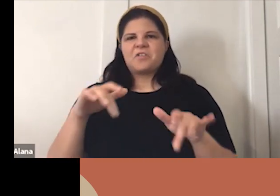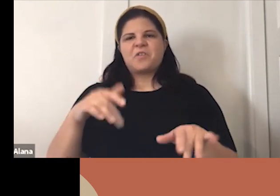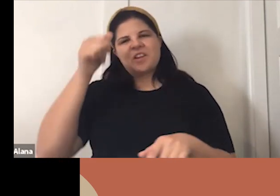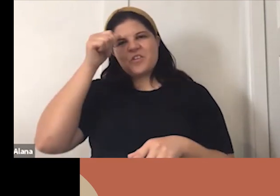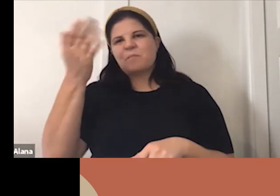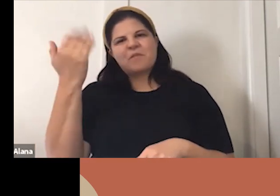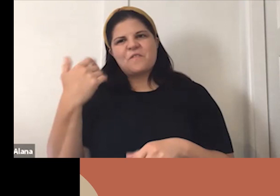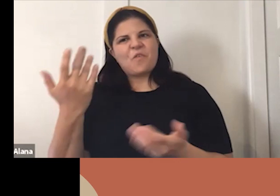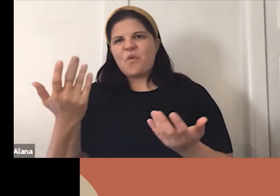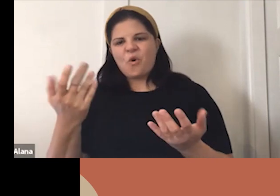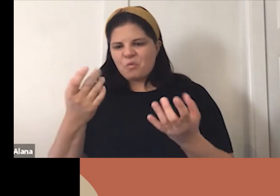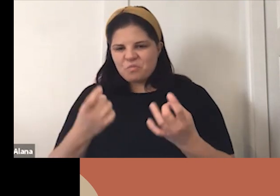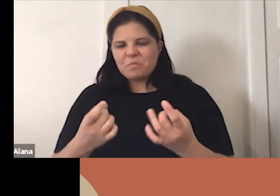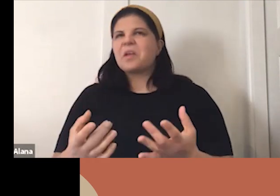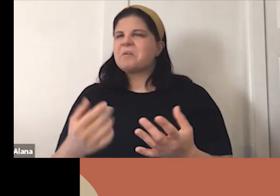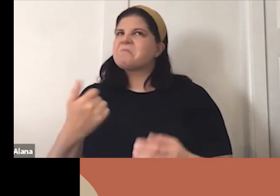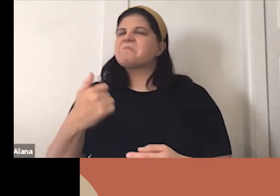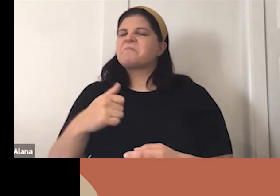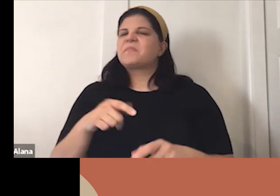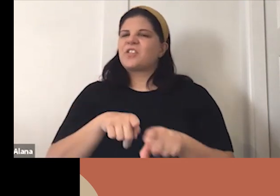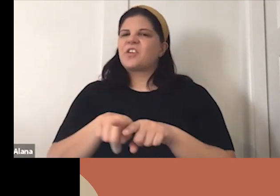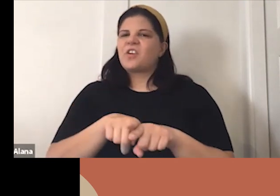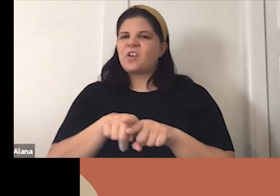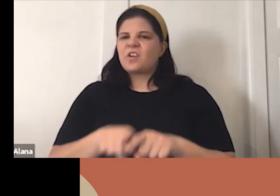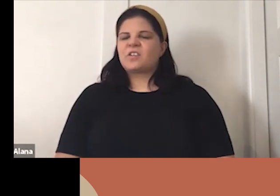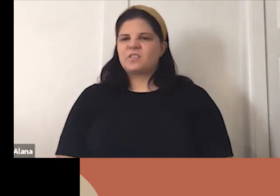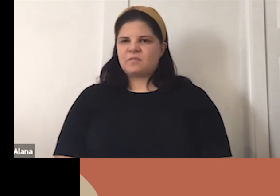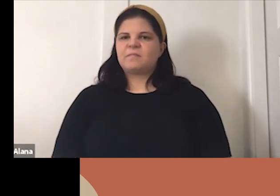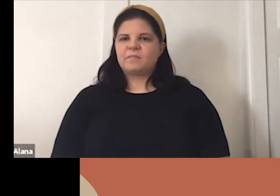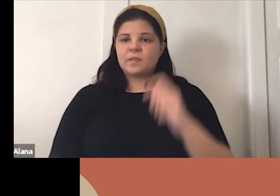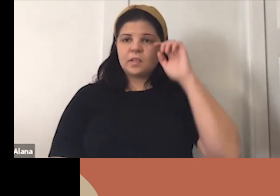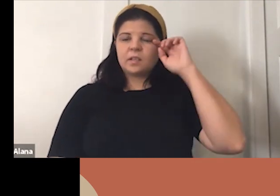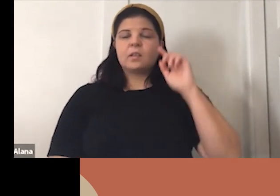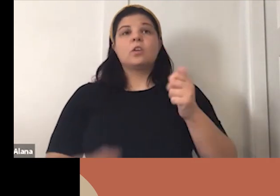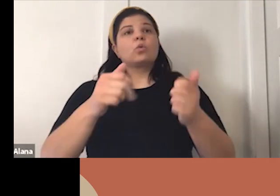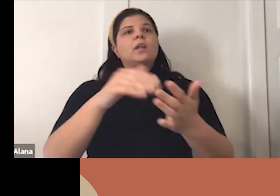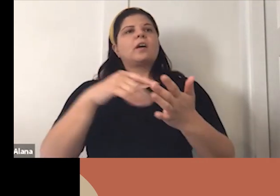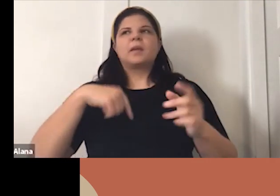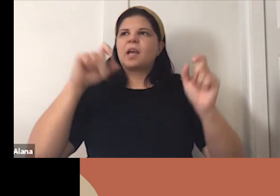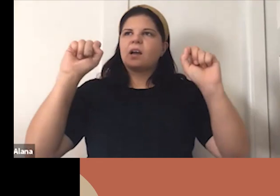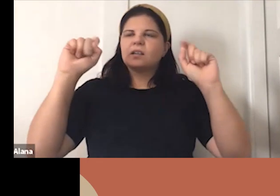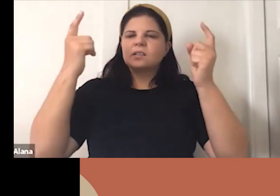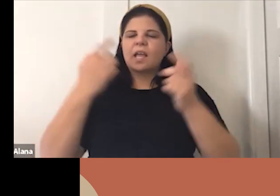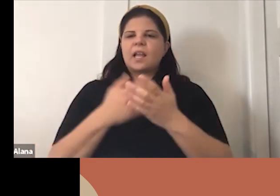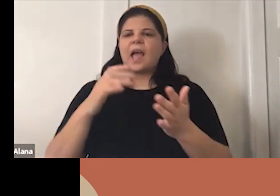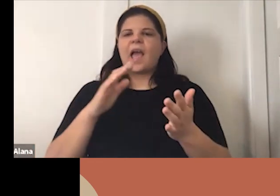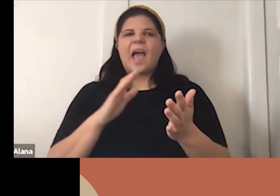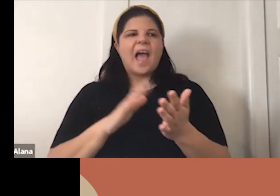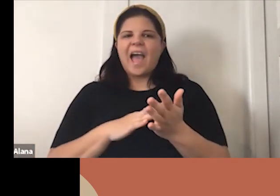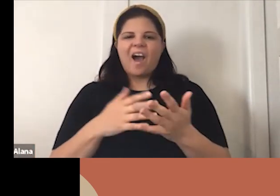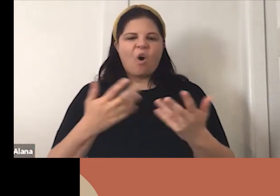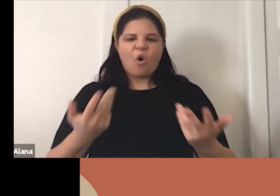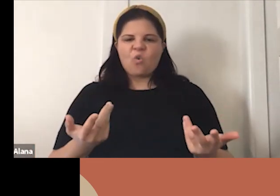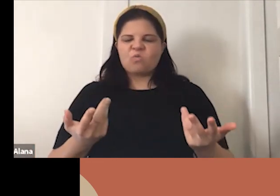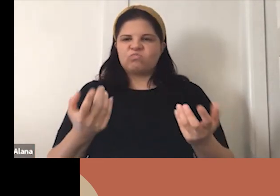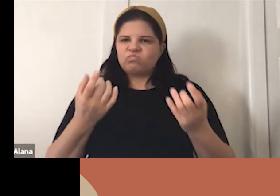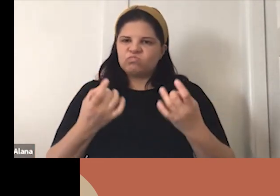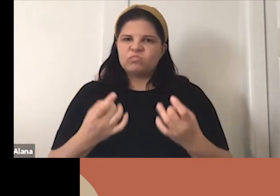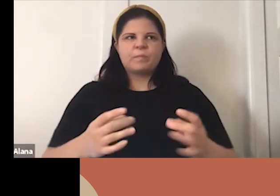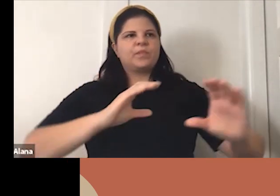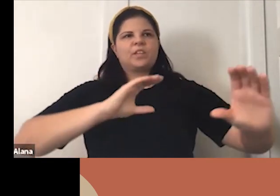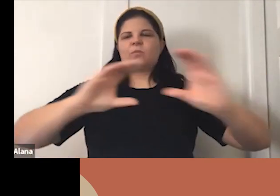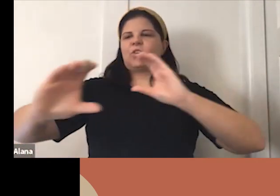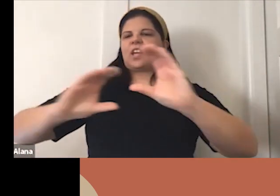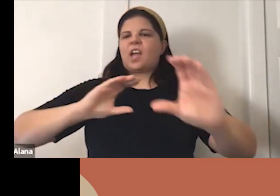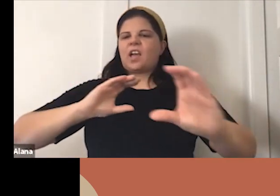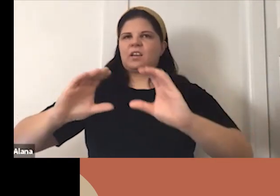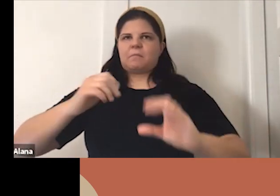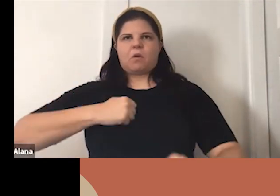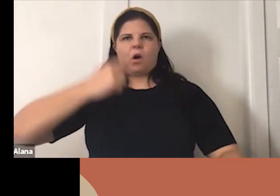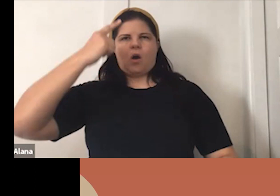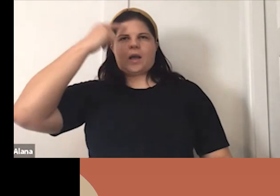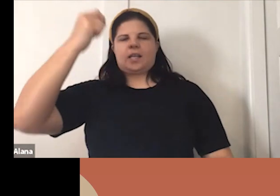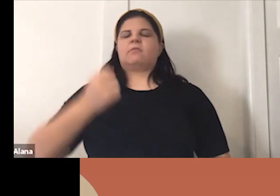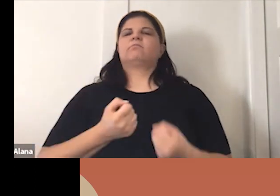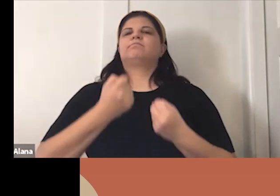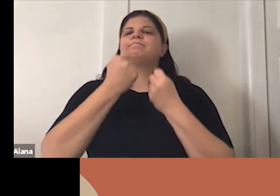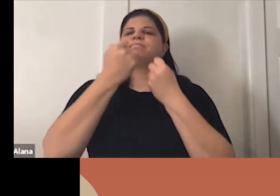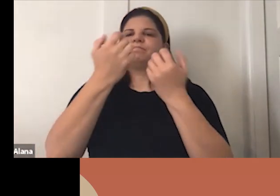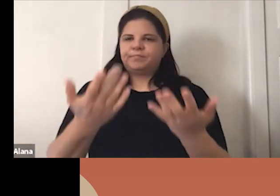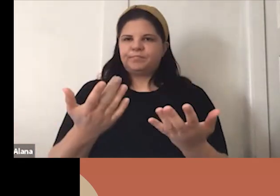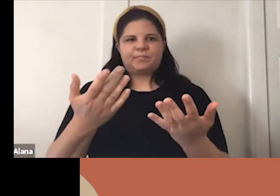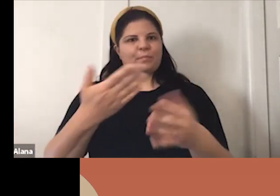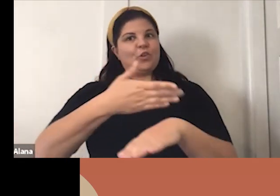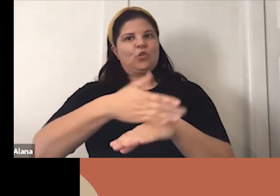So, it was understanding how to communicate my ideas through this new medium.